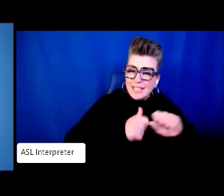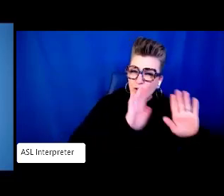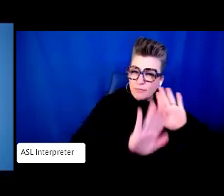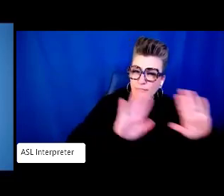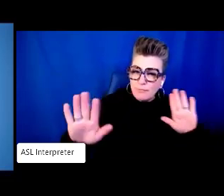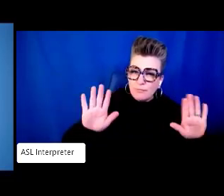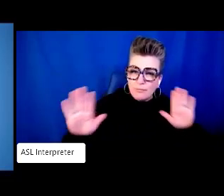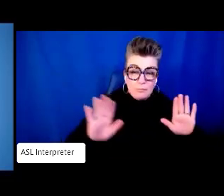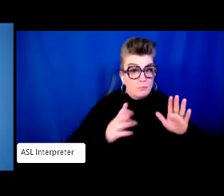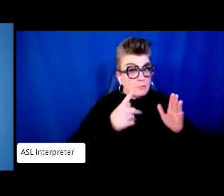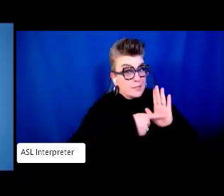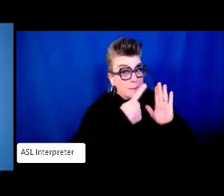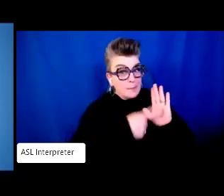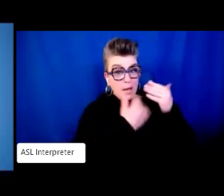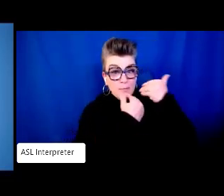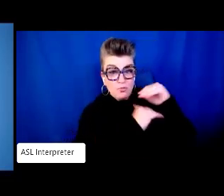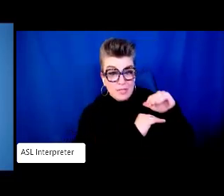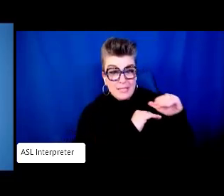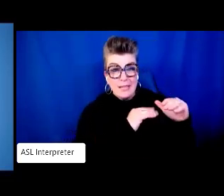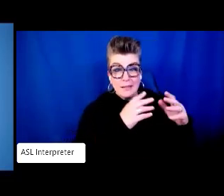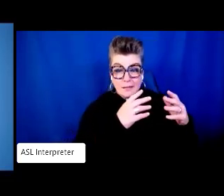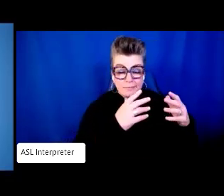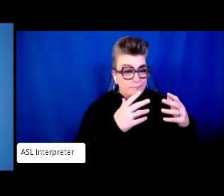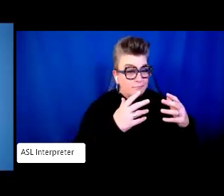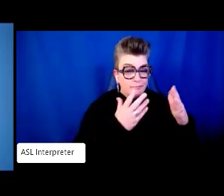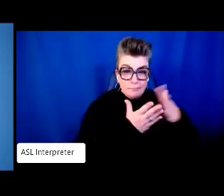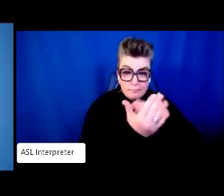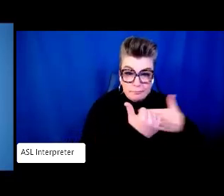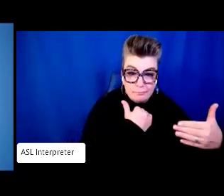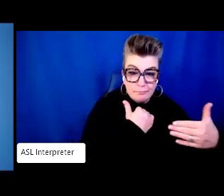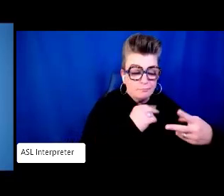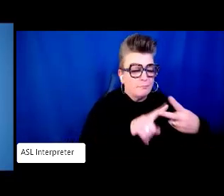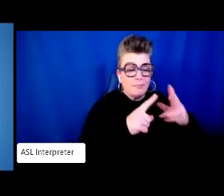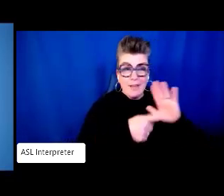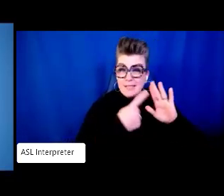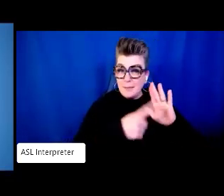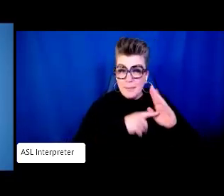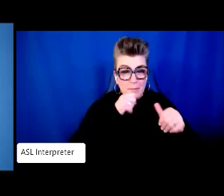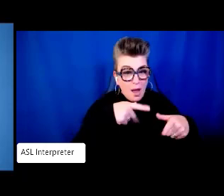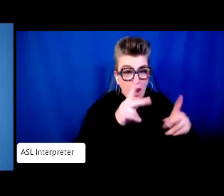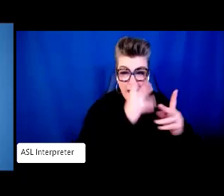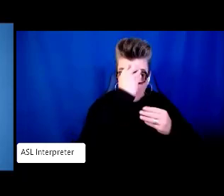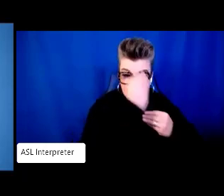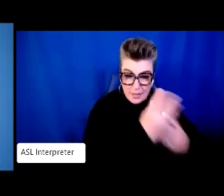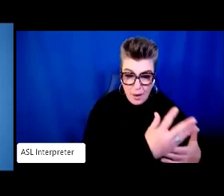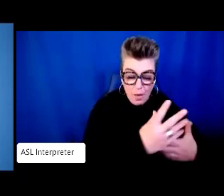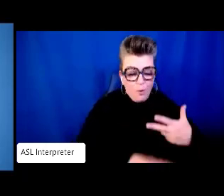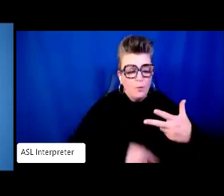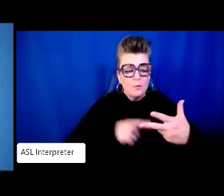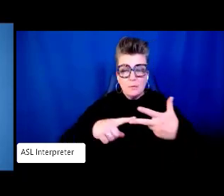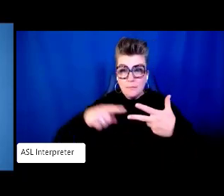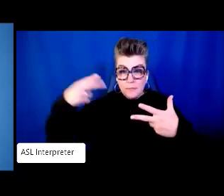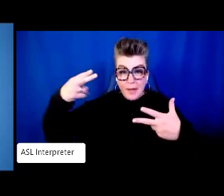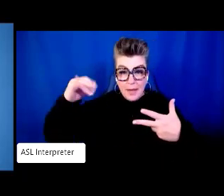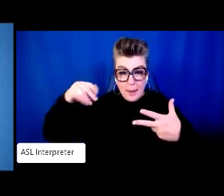such as the Common Rule, HIPAA or certain state laws. In particular, we want to ensure that researchers understand